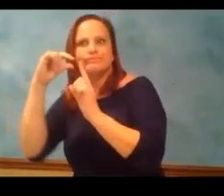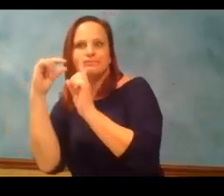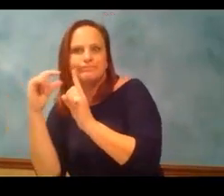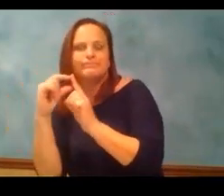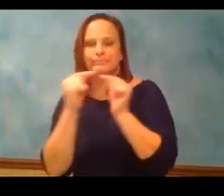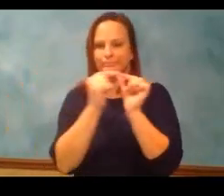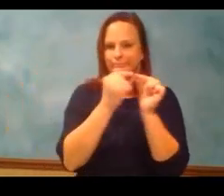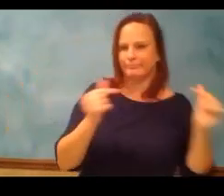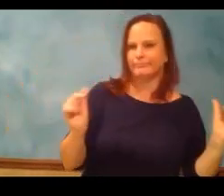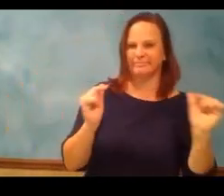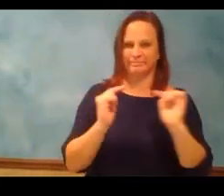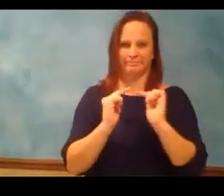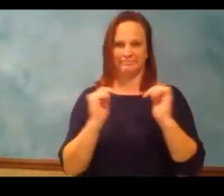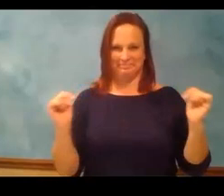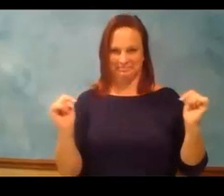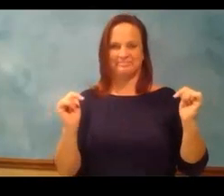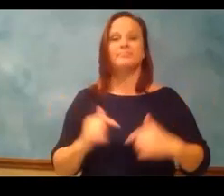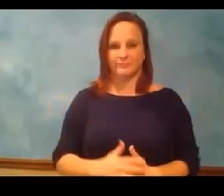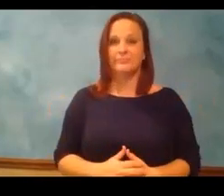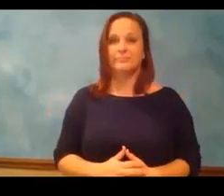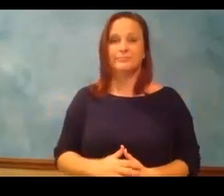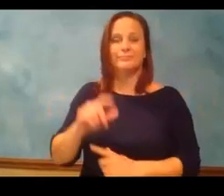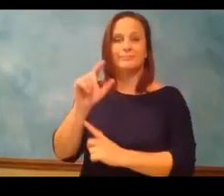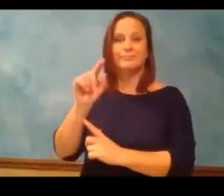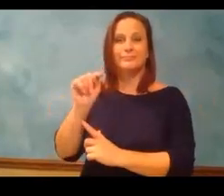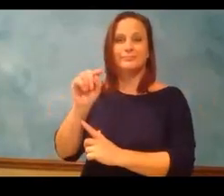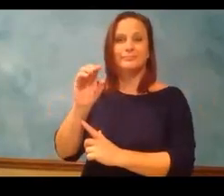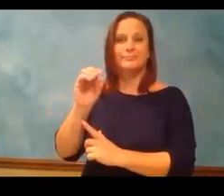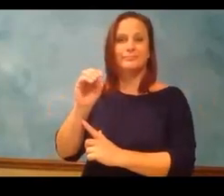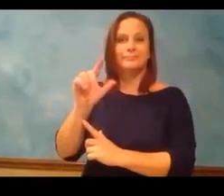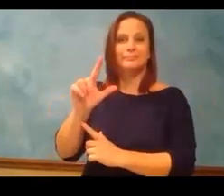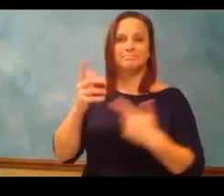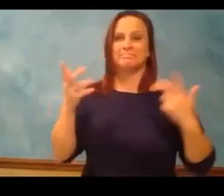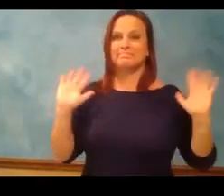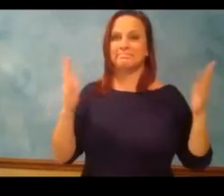the language that you're learning, for vocabulary and grammar.